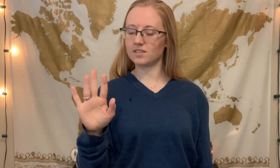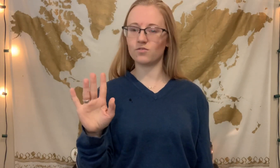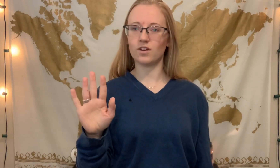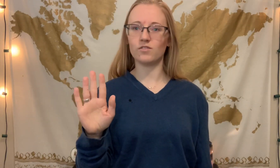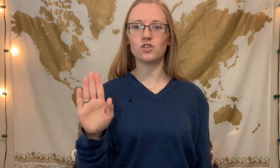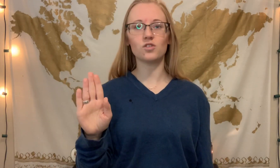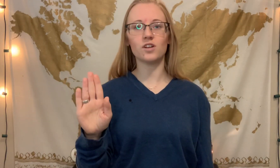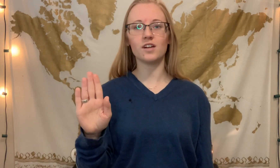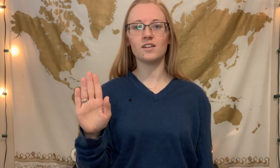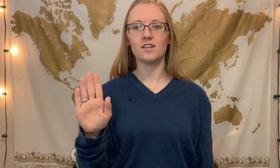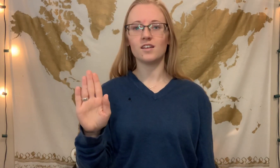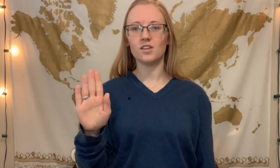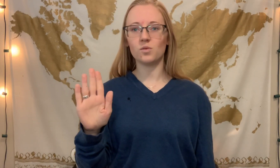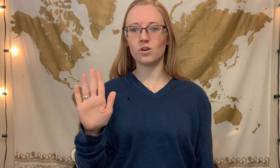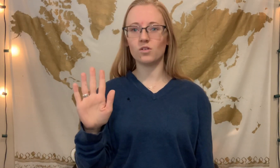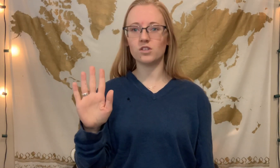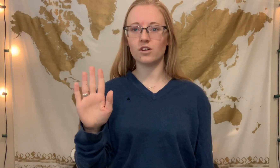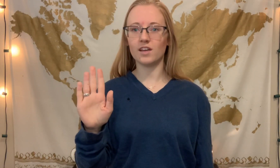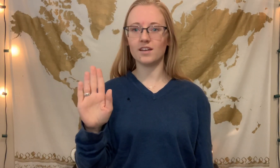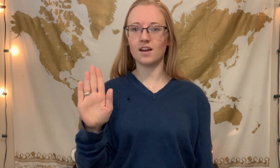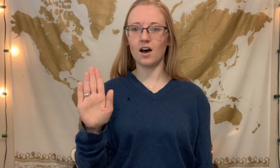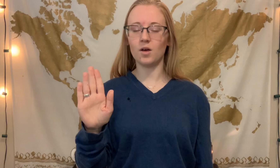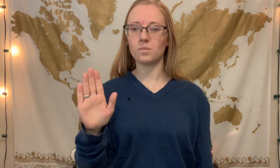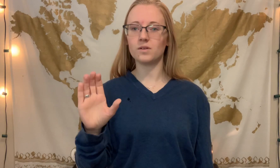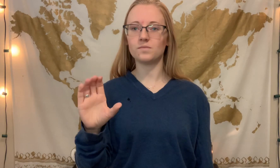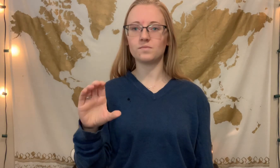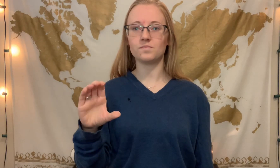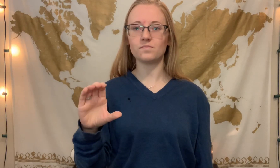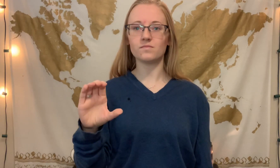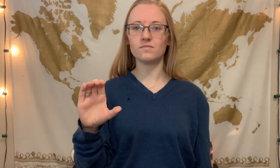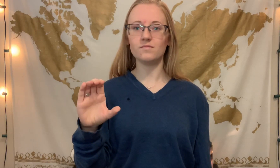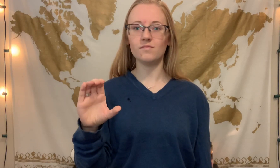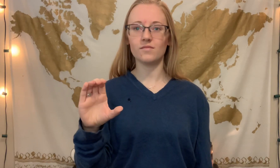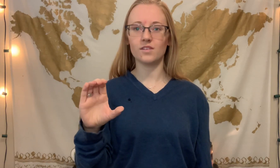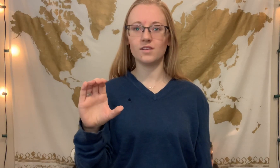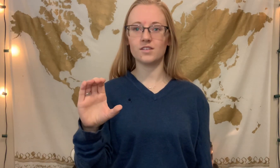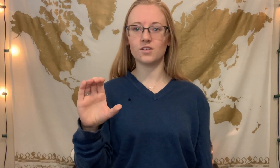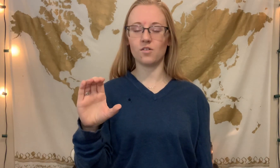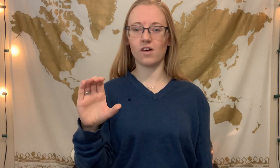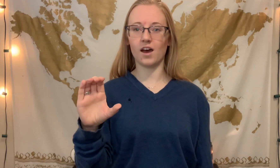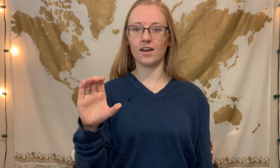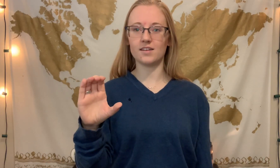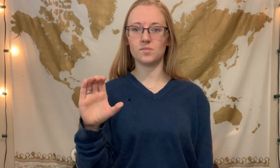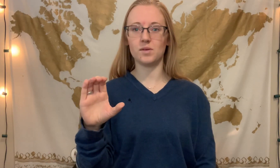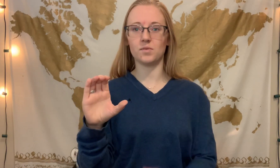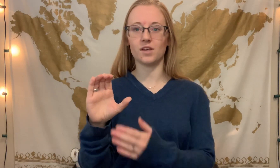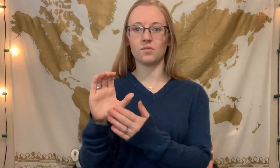in front of your shoulder. You want to hold your hand up, so that people can